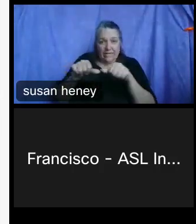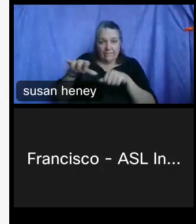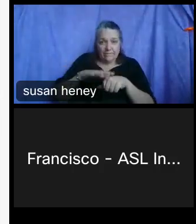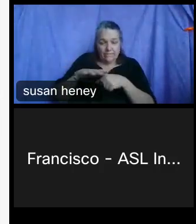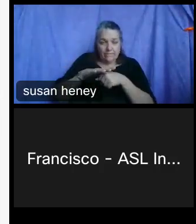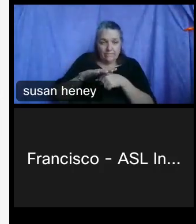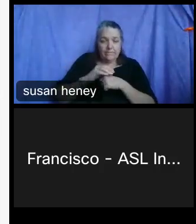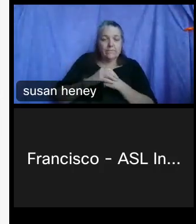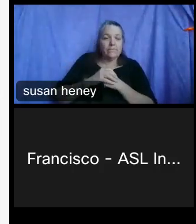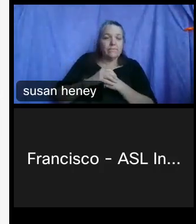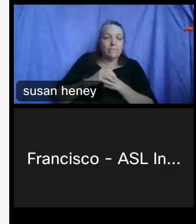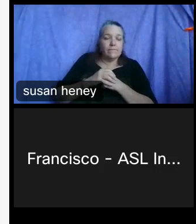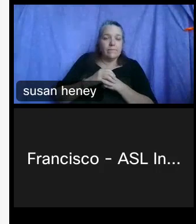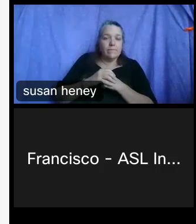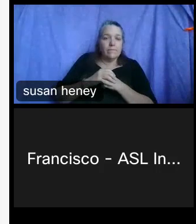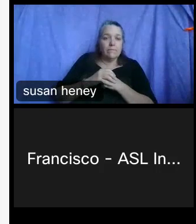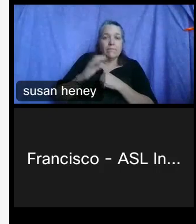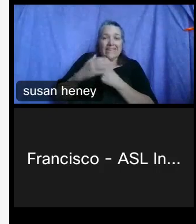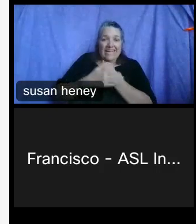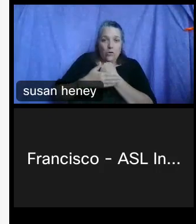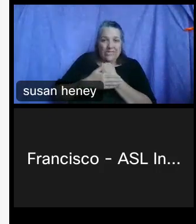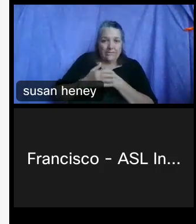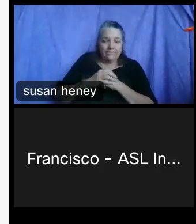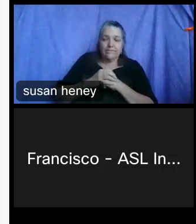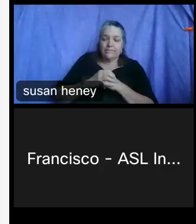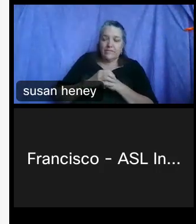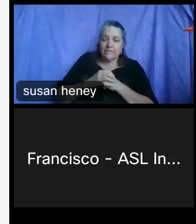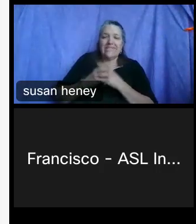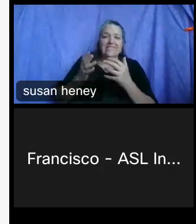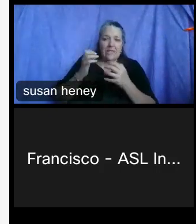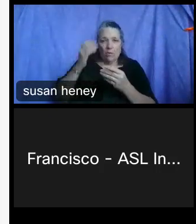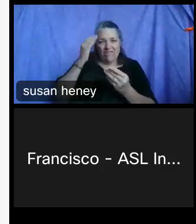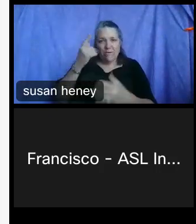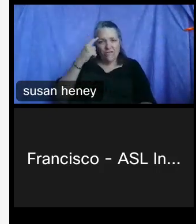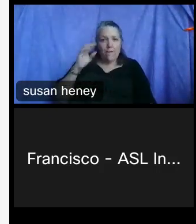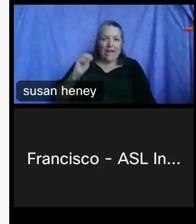and I would select County because I want to see the data for Montgomery County in Pennsylvania.